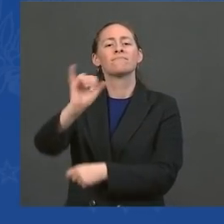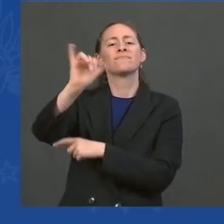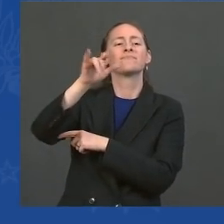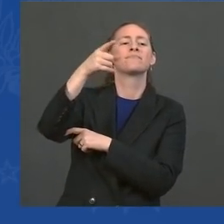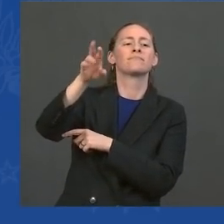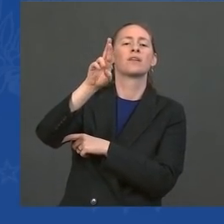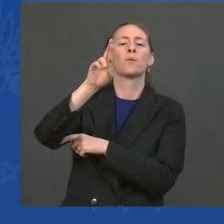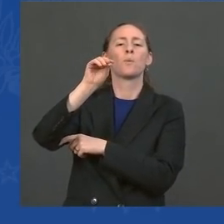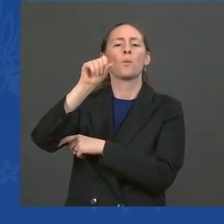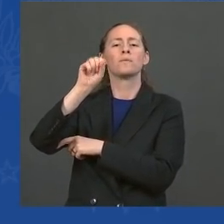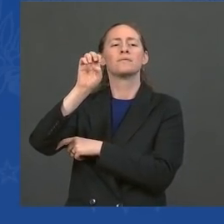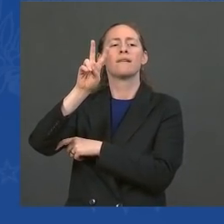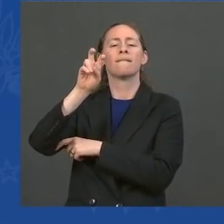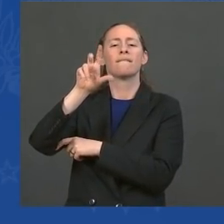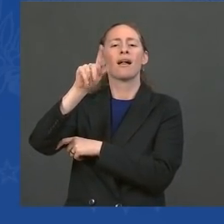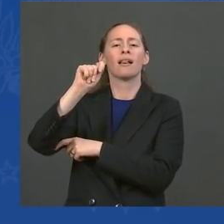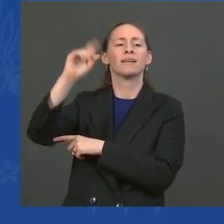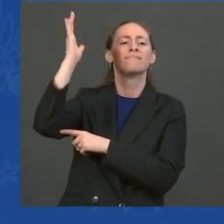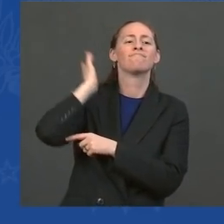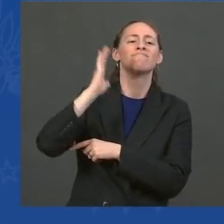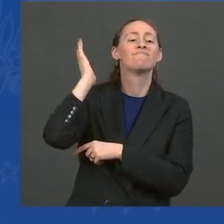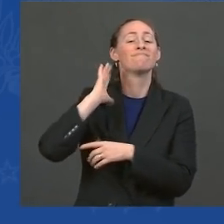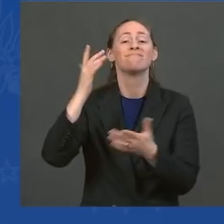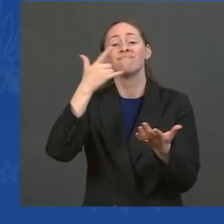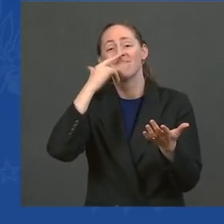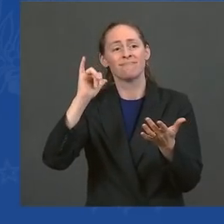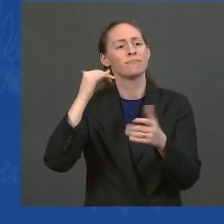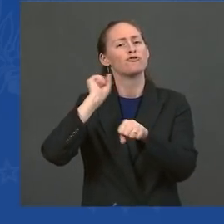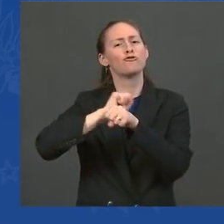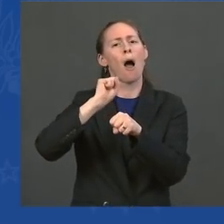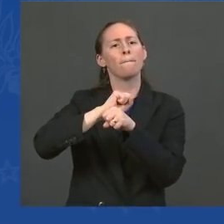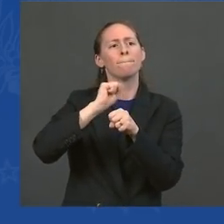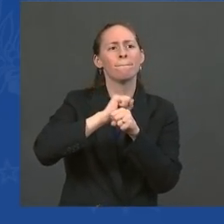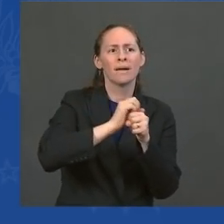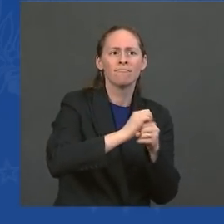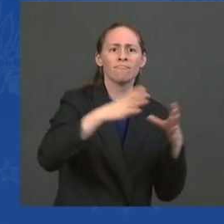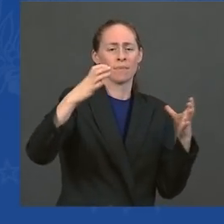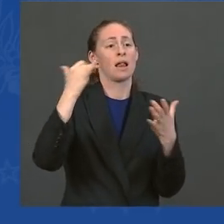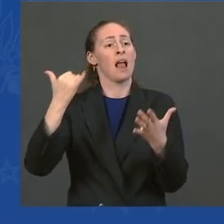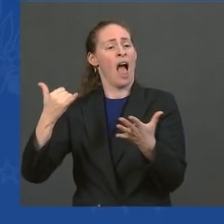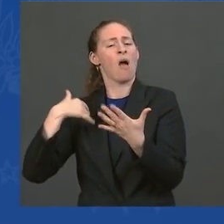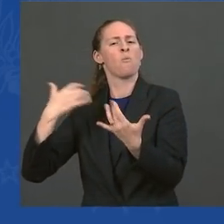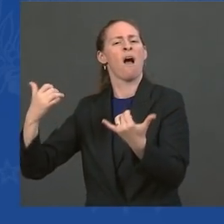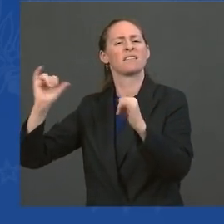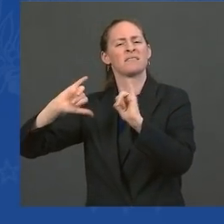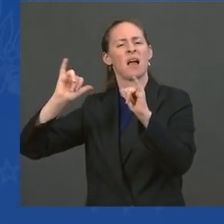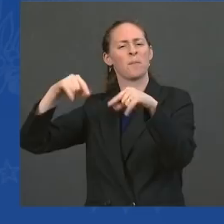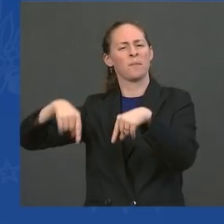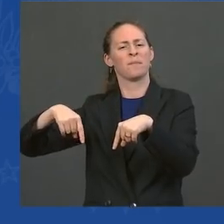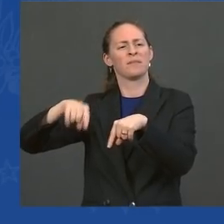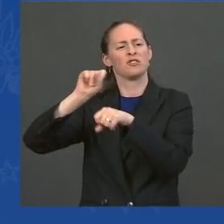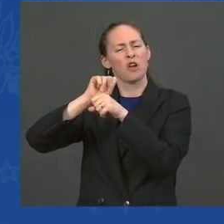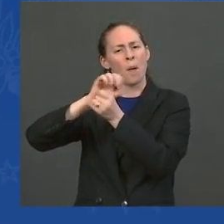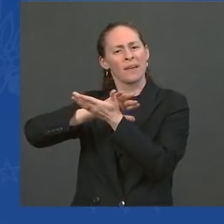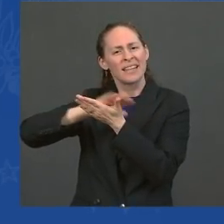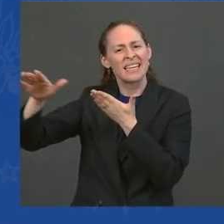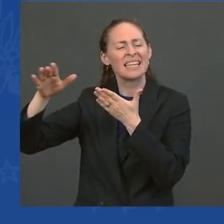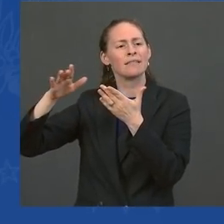excuse me -- 1.6 million people. That means good jobs at prevailing wages capping hundreds of thousands of abandoned oil wells.